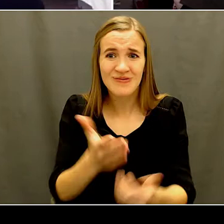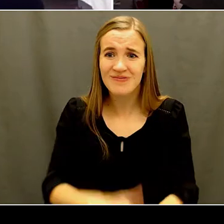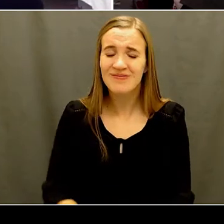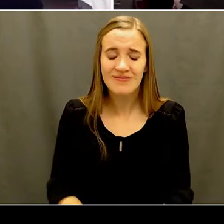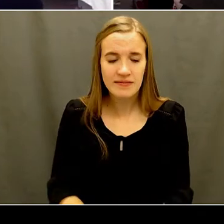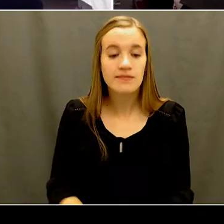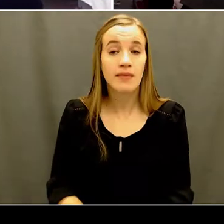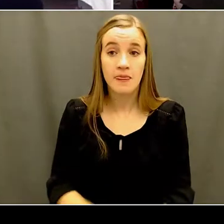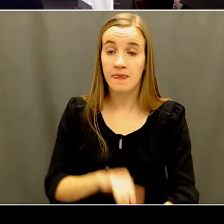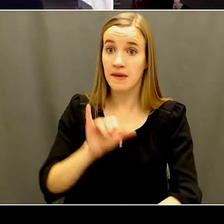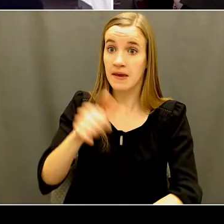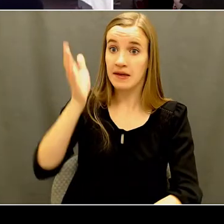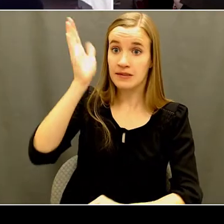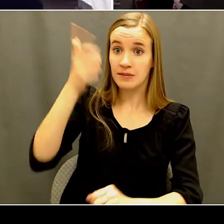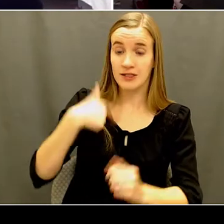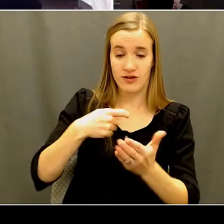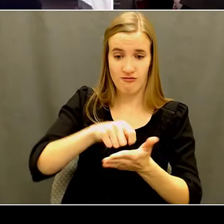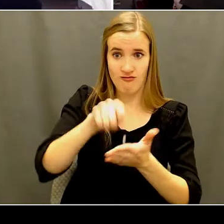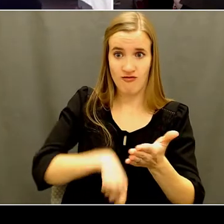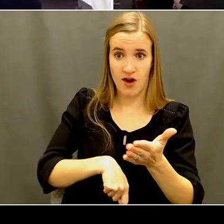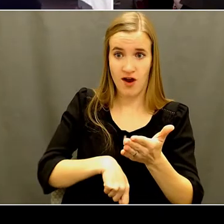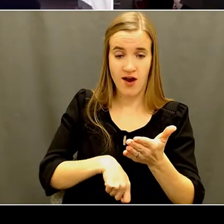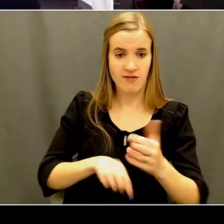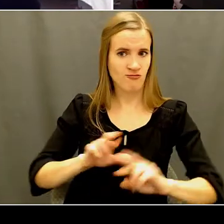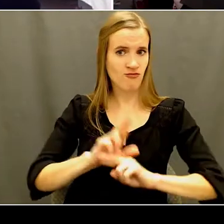Maria, this is a great speech, but we want you to write a speech about your